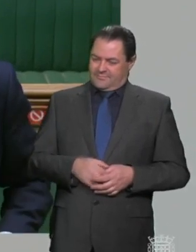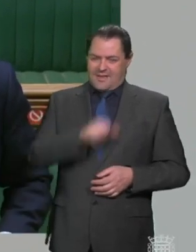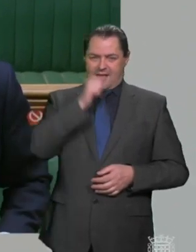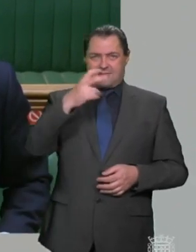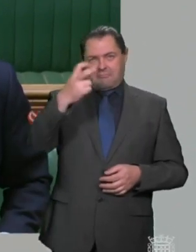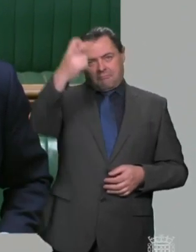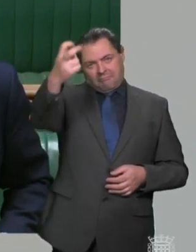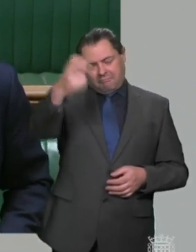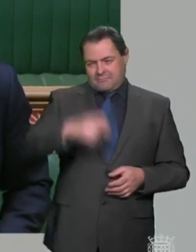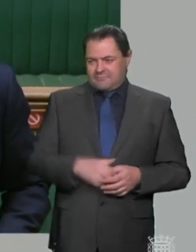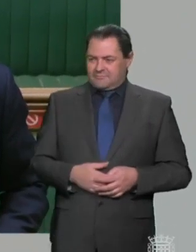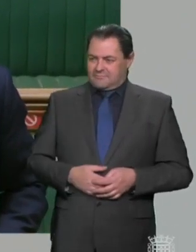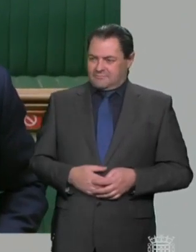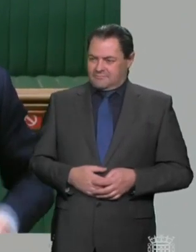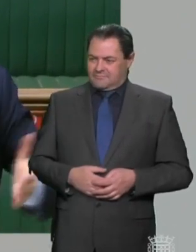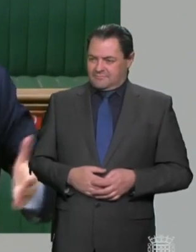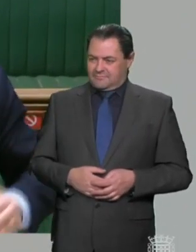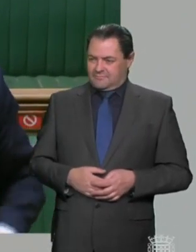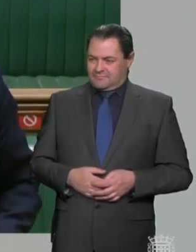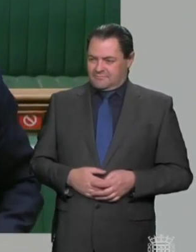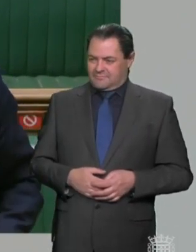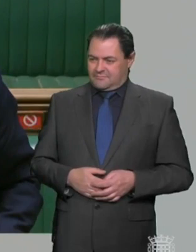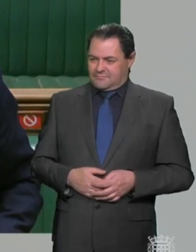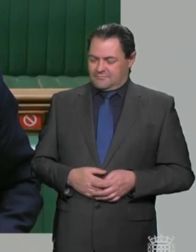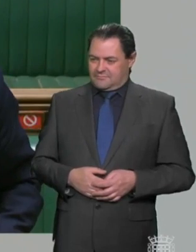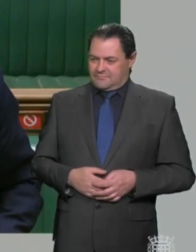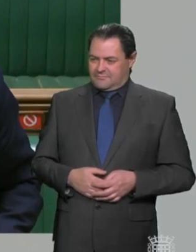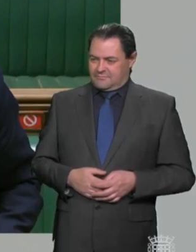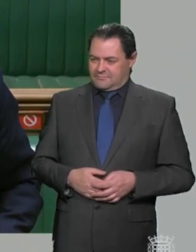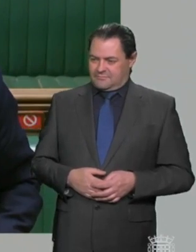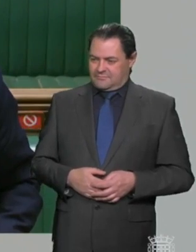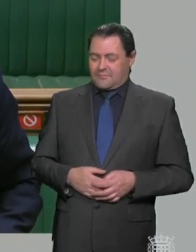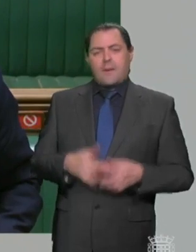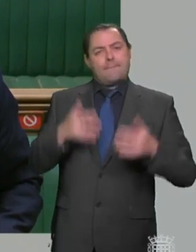is always great to see him in this place. Actually, I have had conversations on that very